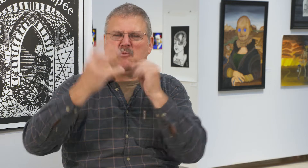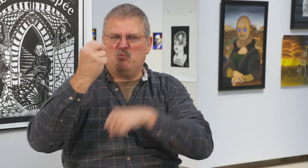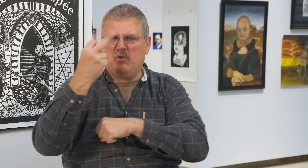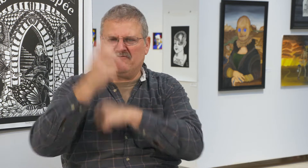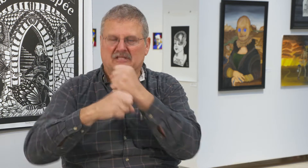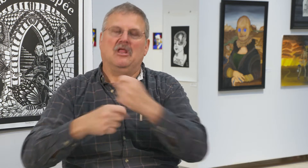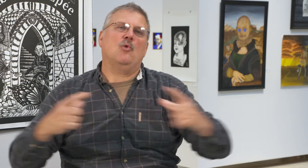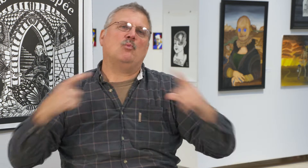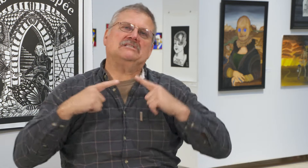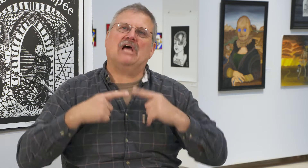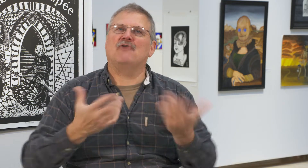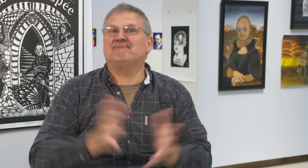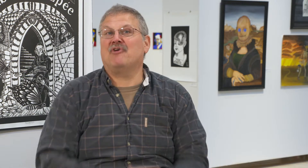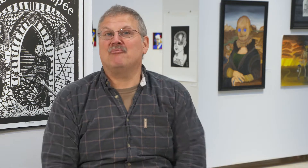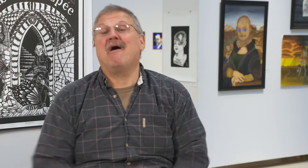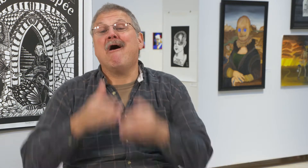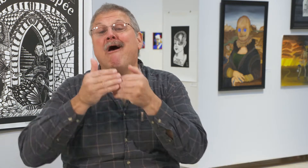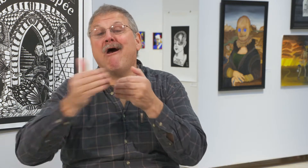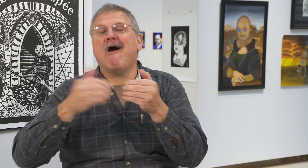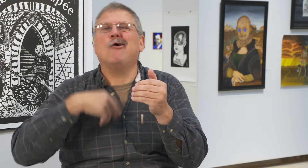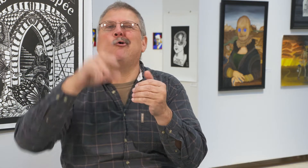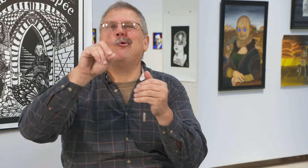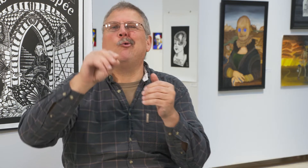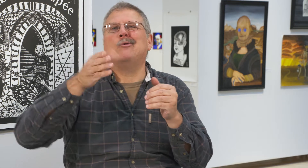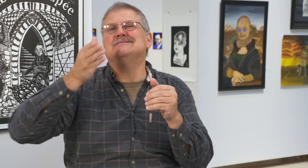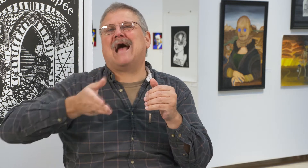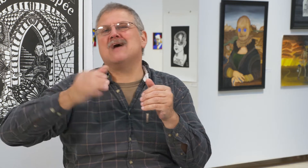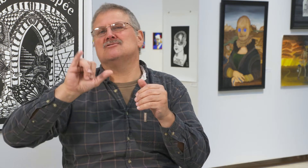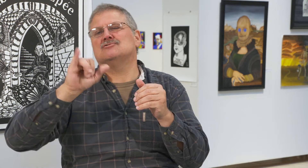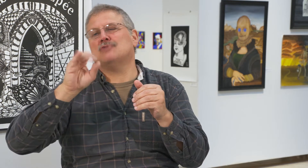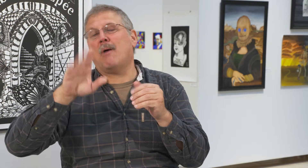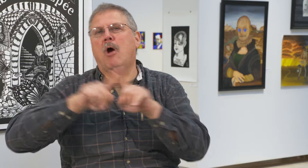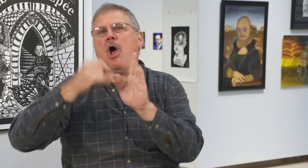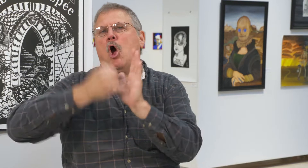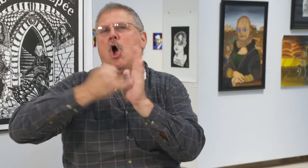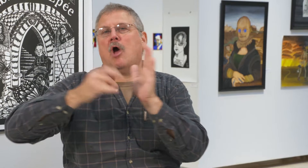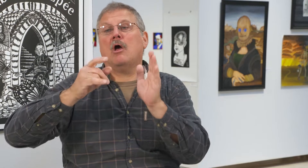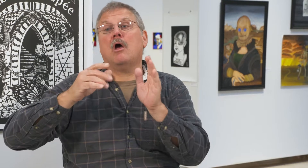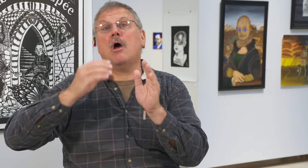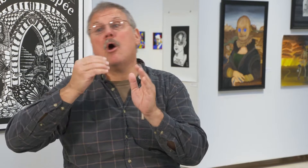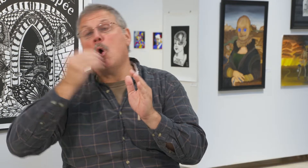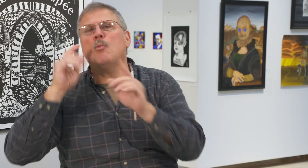The program grew, and I became a full-time art teacher for 12 years and then retired. After retirement, I would do side jobs